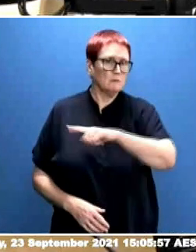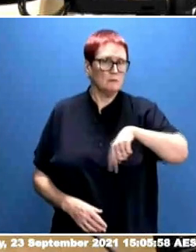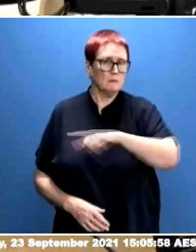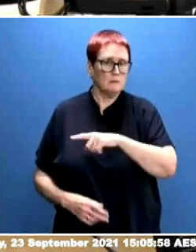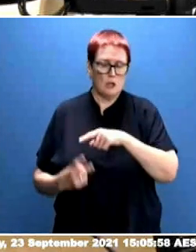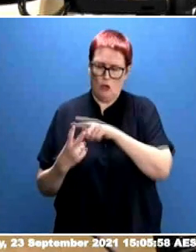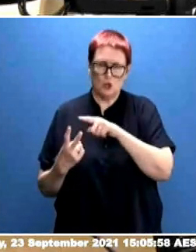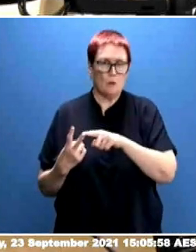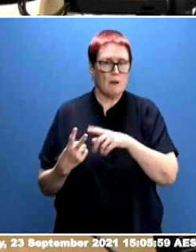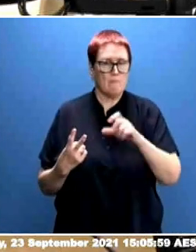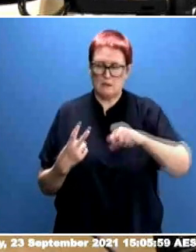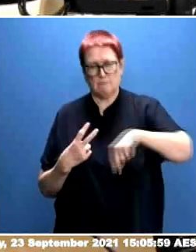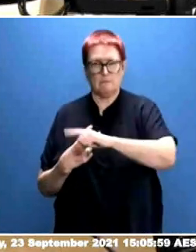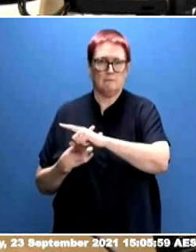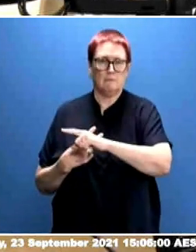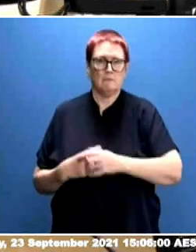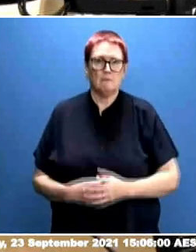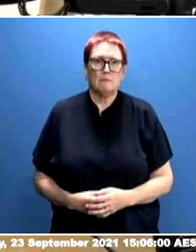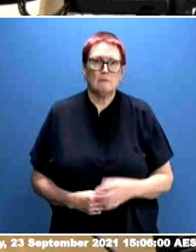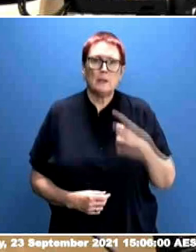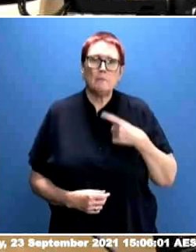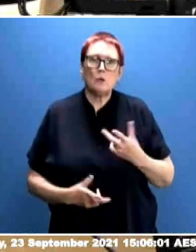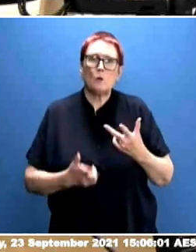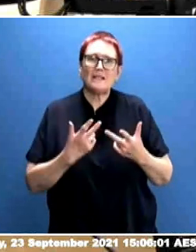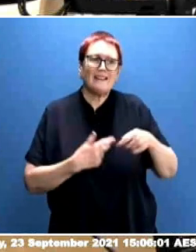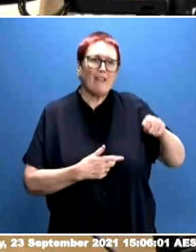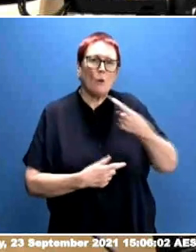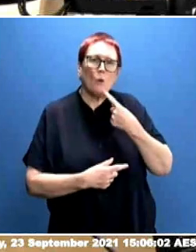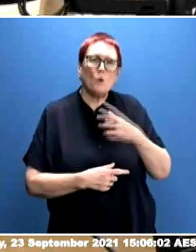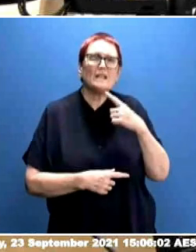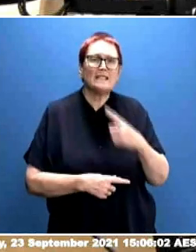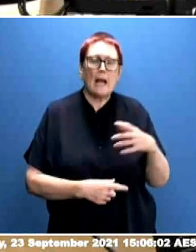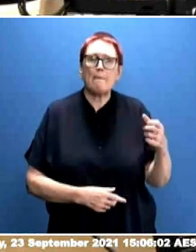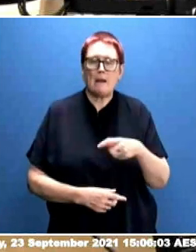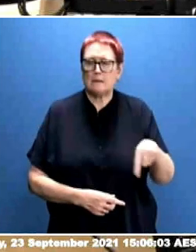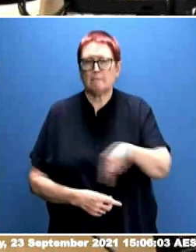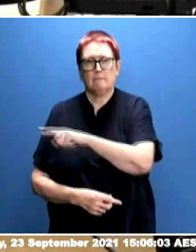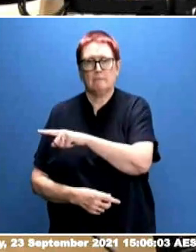part of a condition of some other order that flows from the justice system?